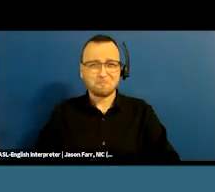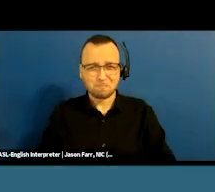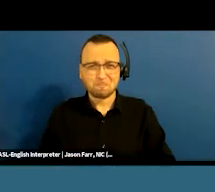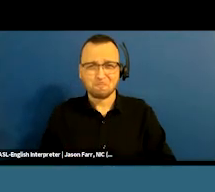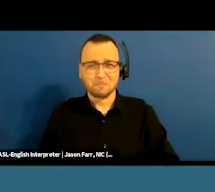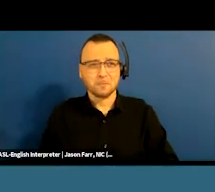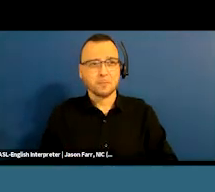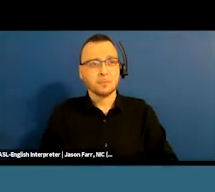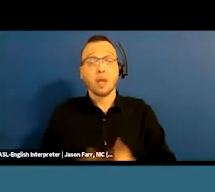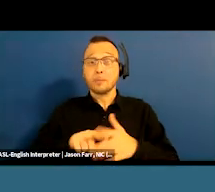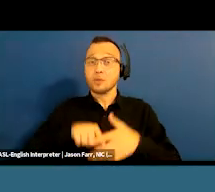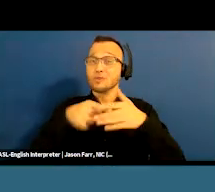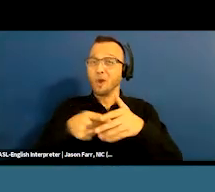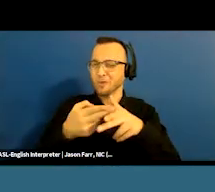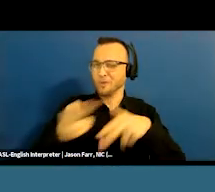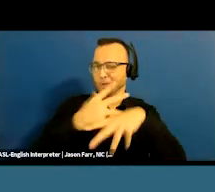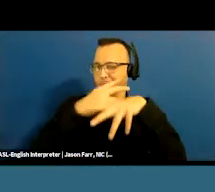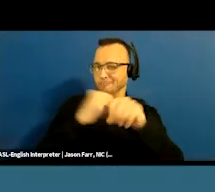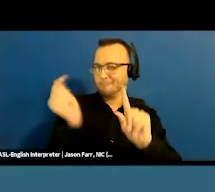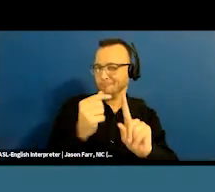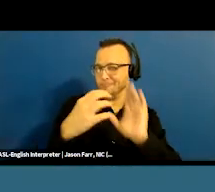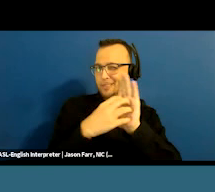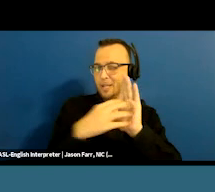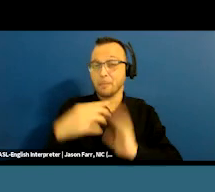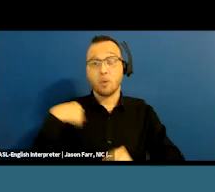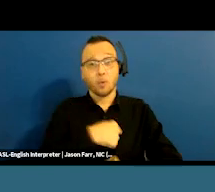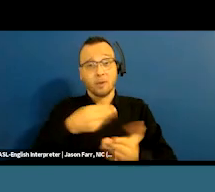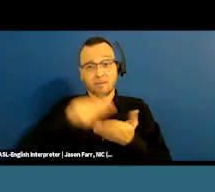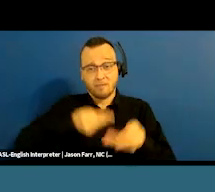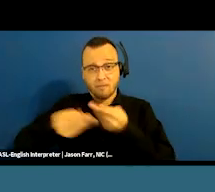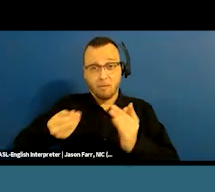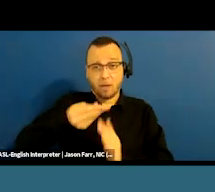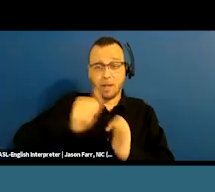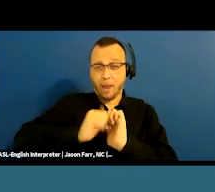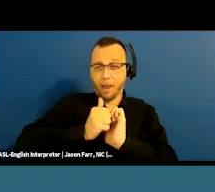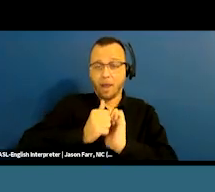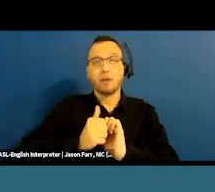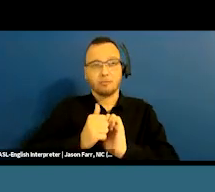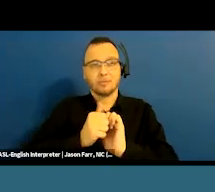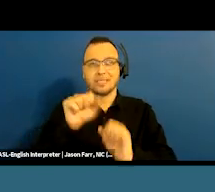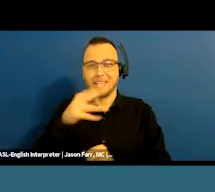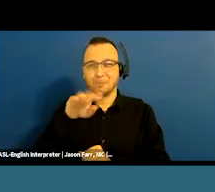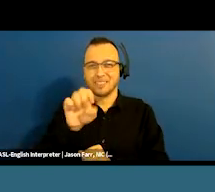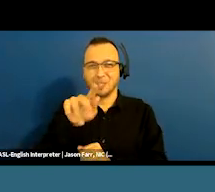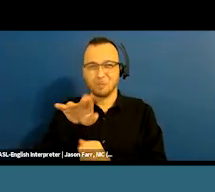that this is such an important topic for you in your work. And so, we have a wonderful panel of speakers